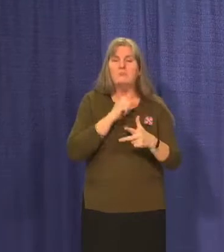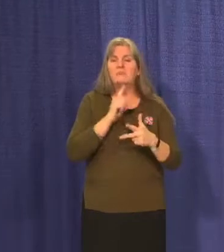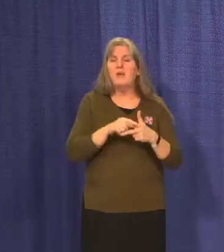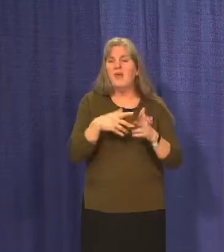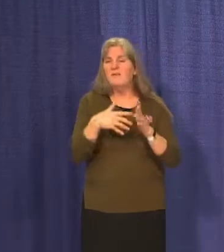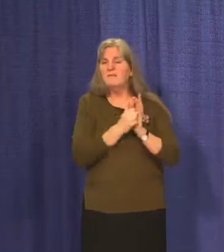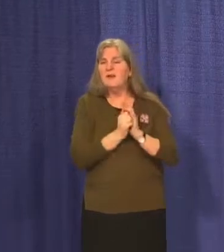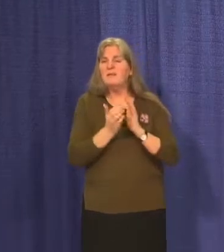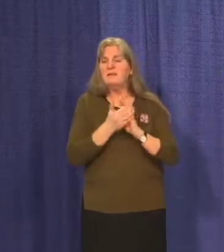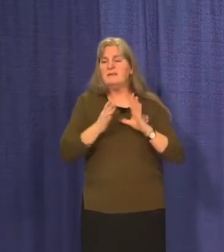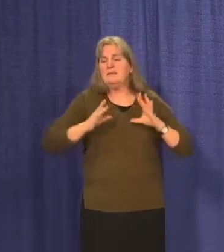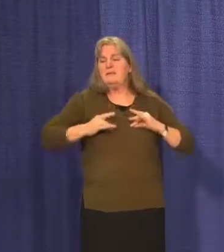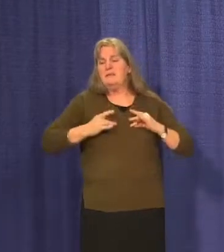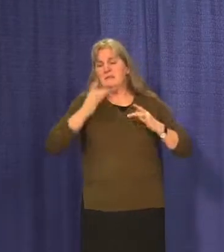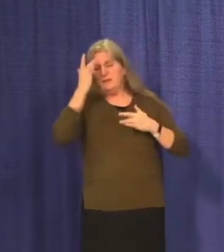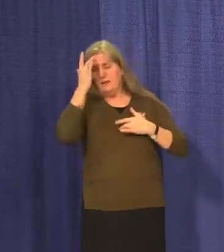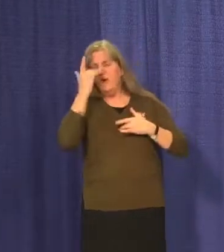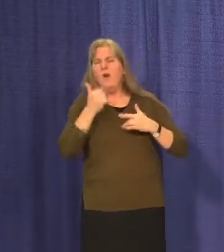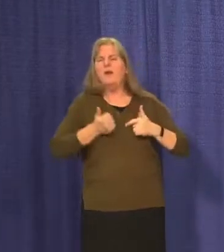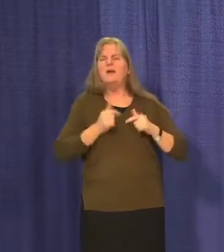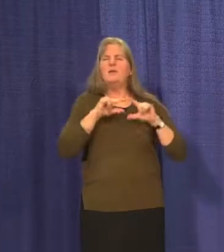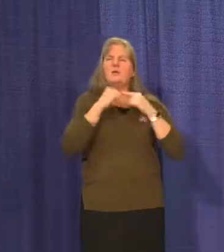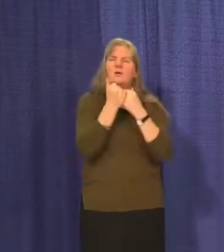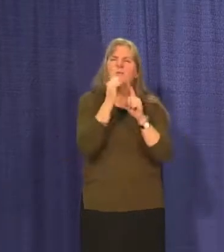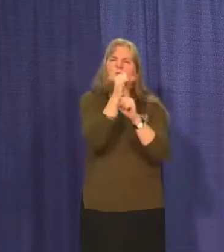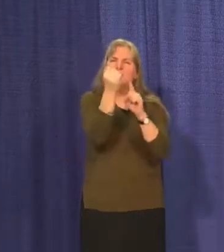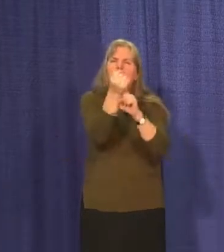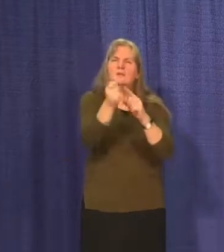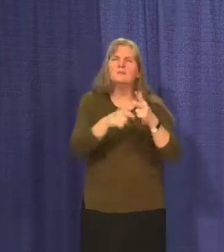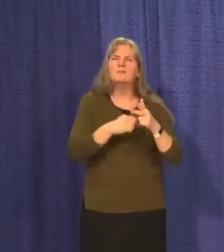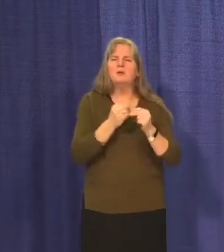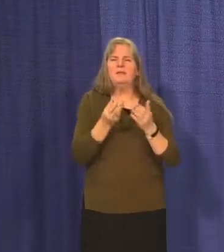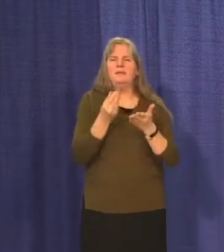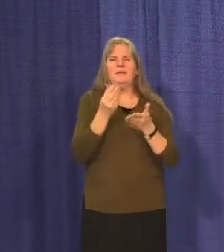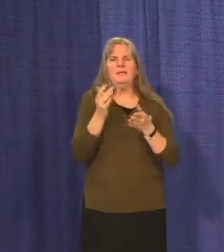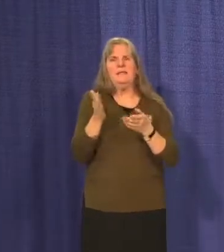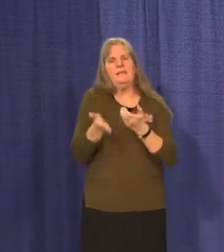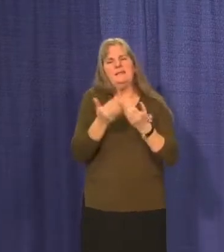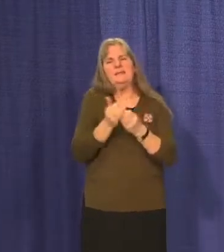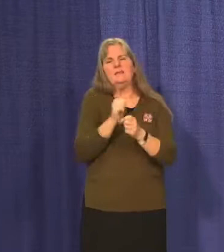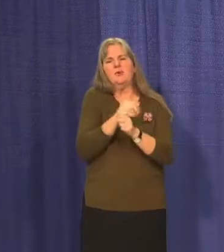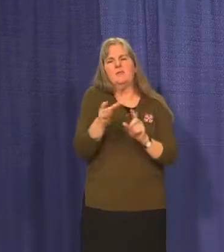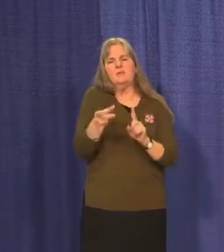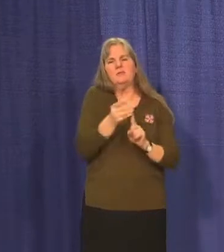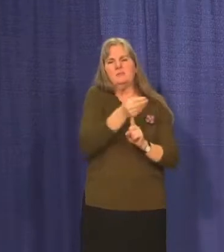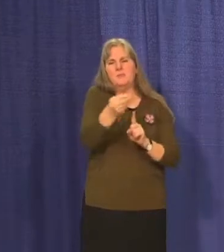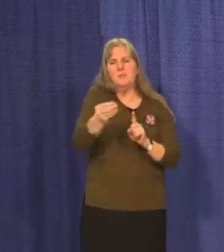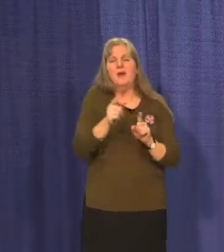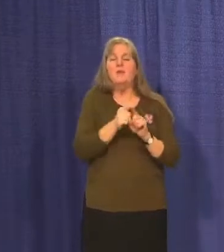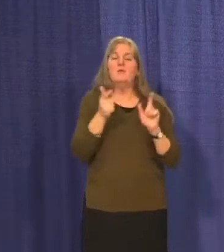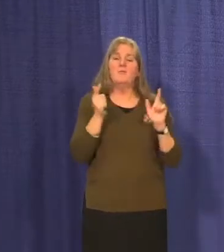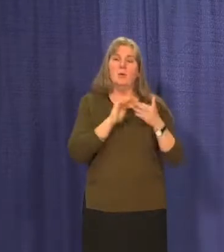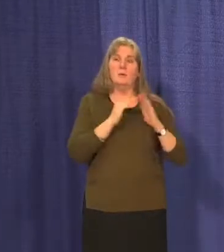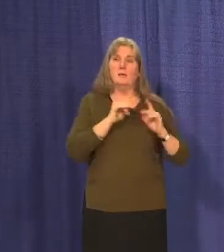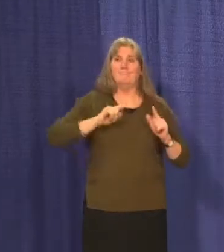covering vulnerable populations living in group settings. And and getting out and around